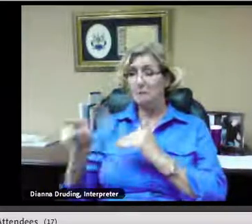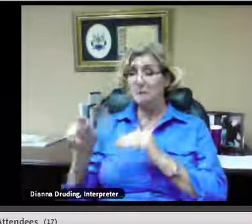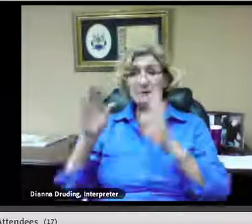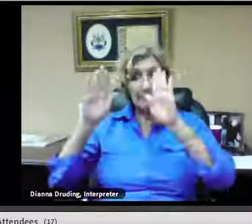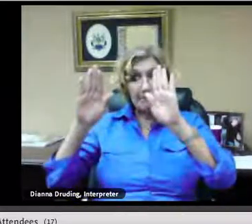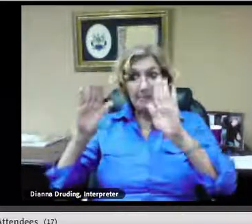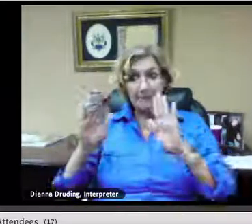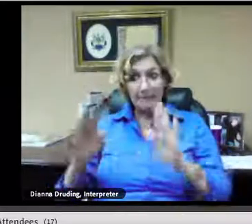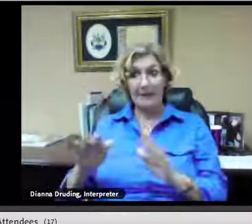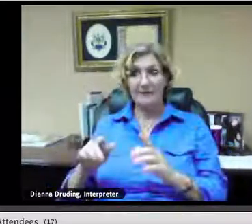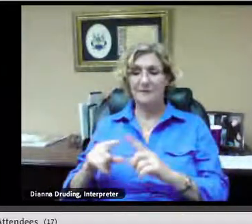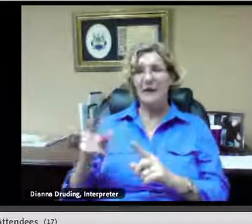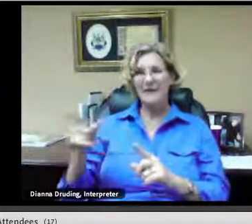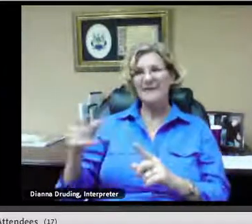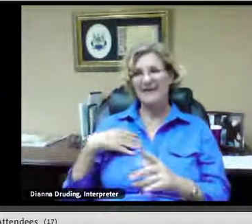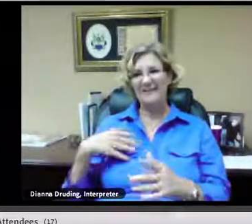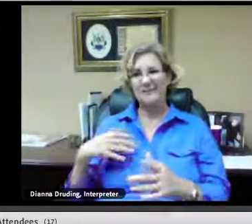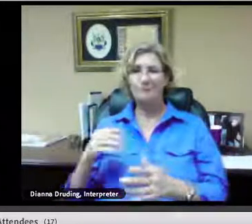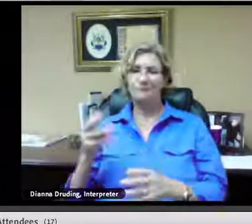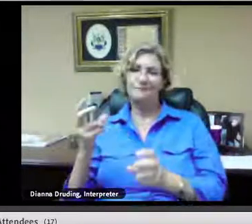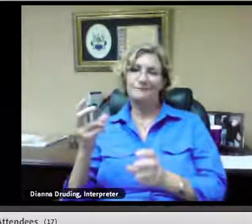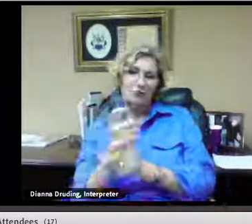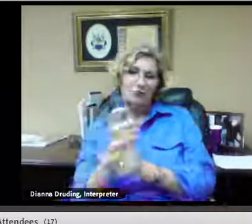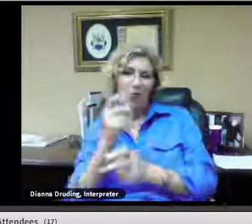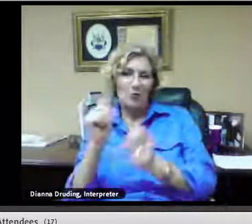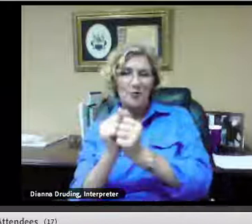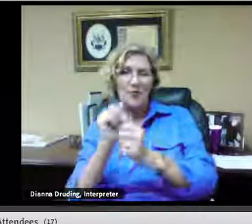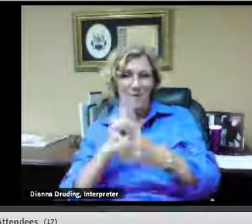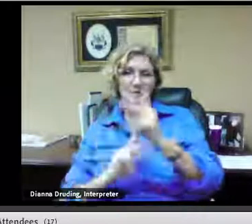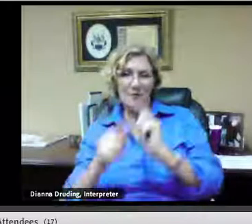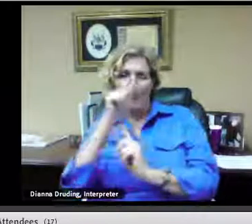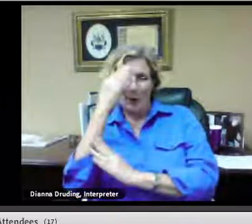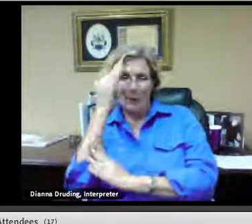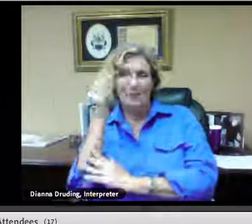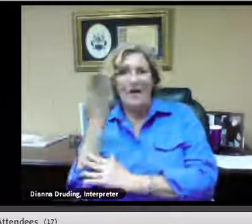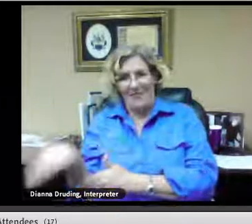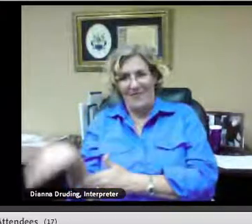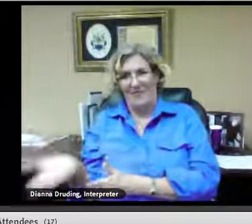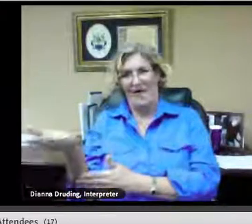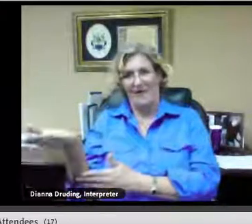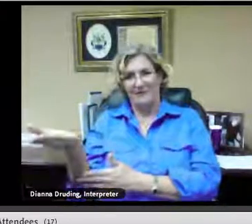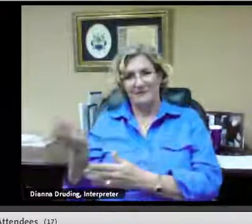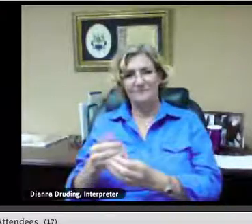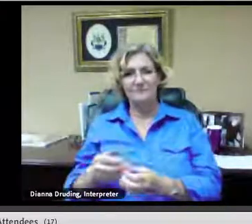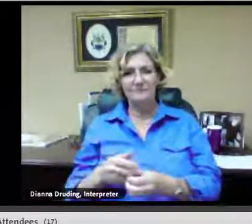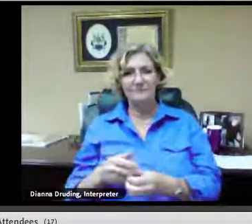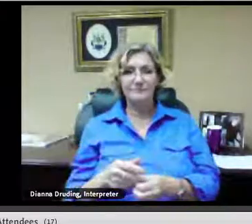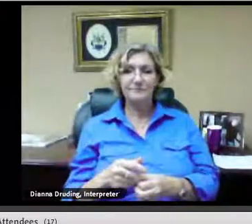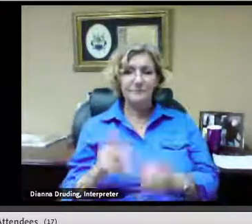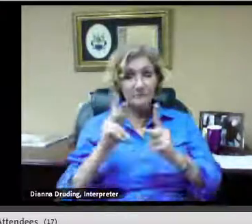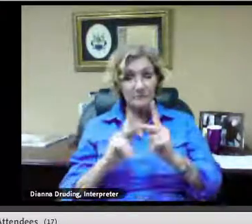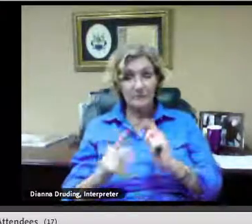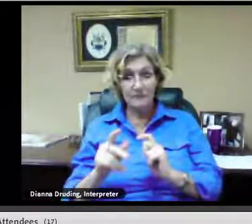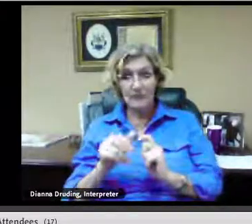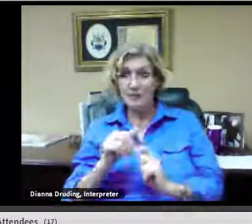Do not assume a person with a disability is dissatisfied with his or her quality of life and is seeking pity.